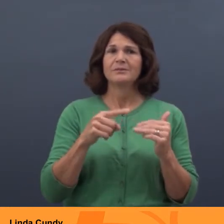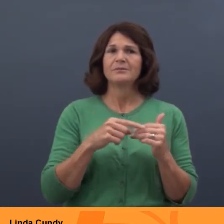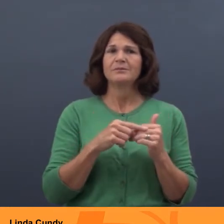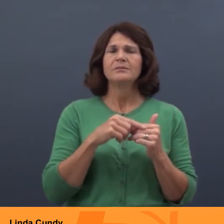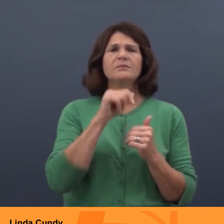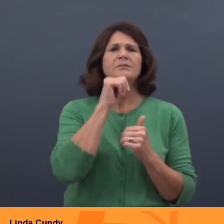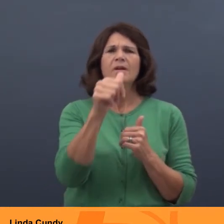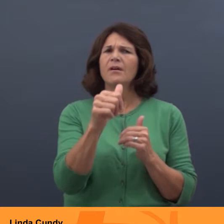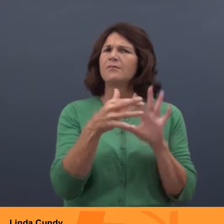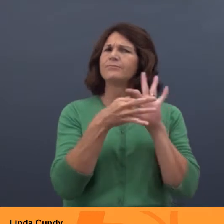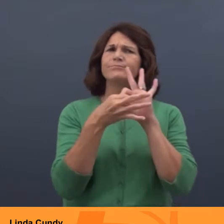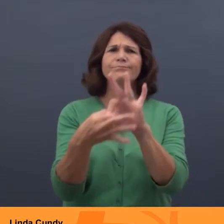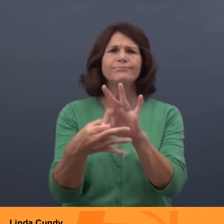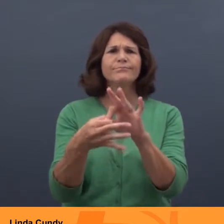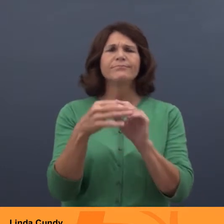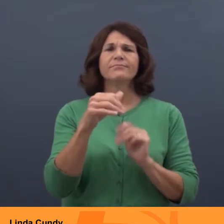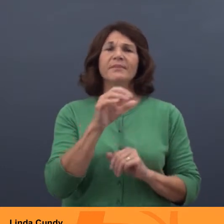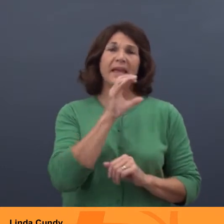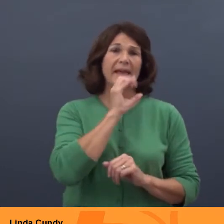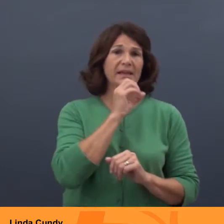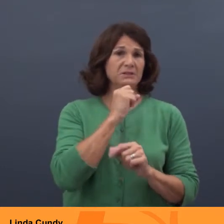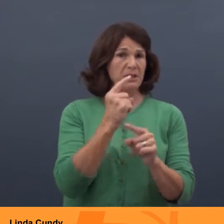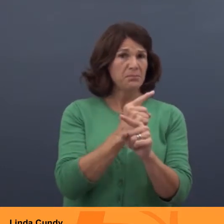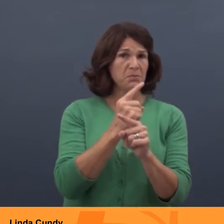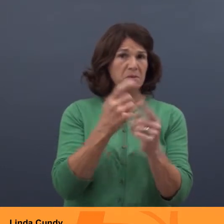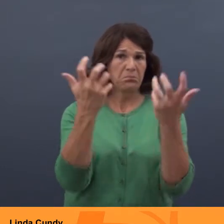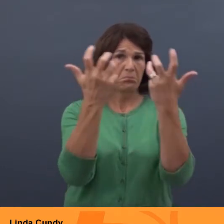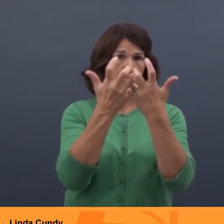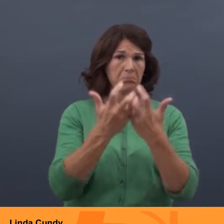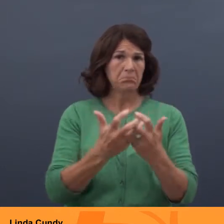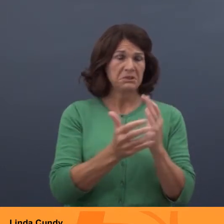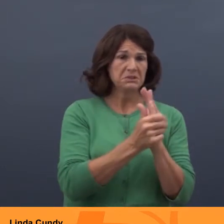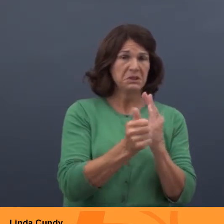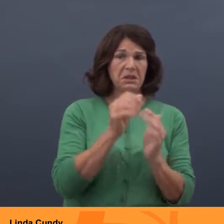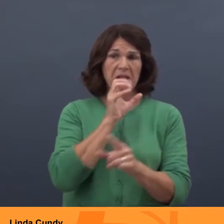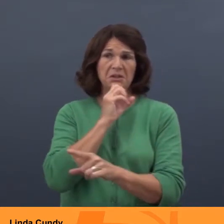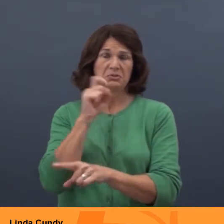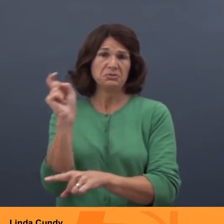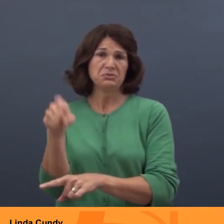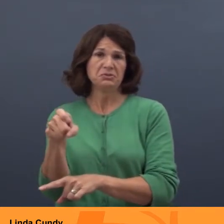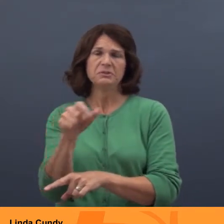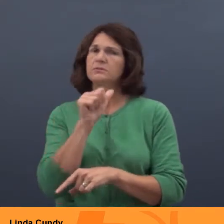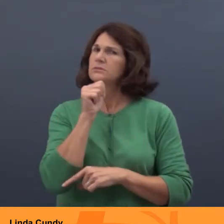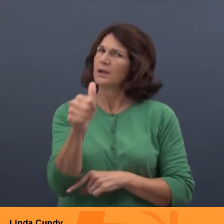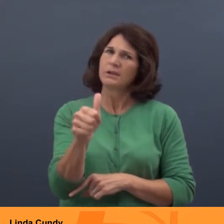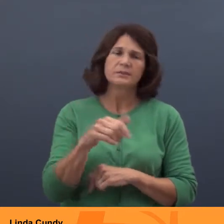This inventory checklist is not a tool to measure whether your child's abilities are appropriate